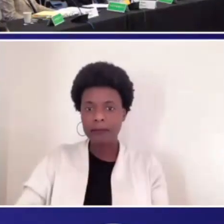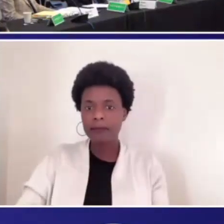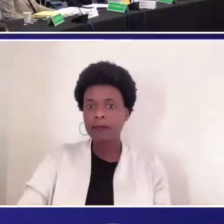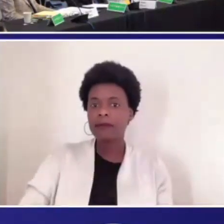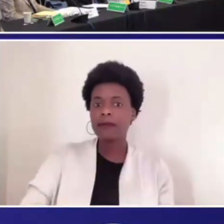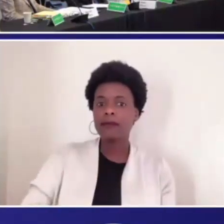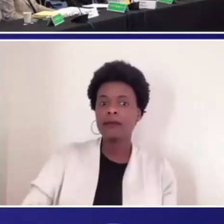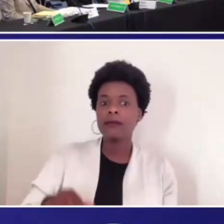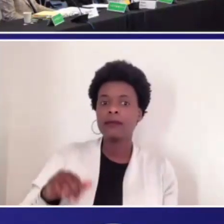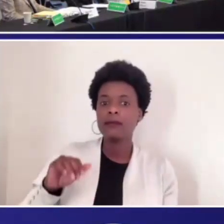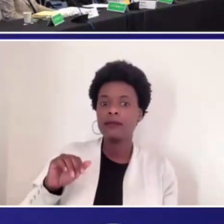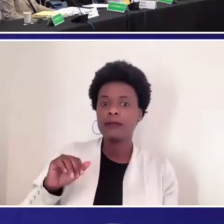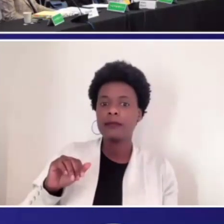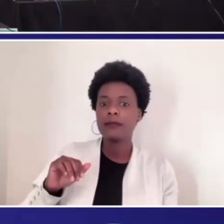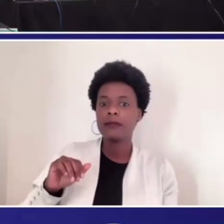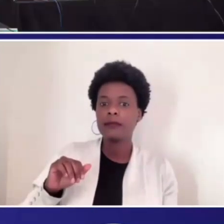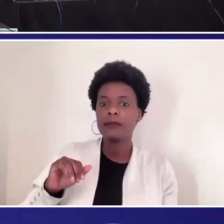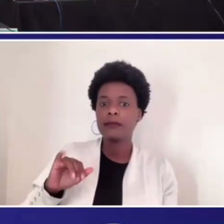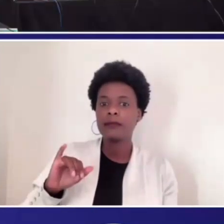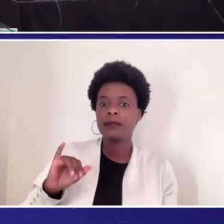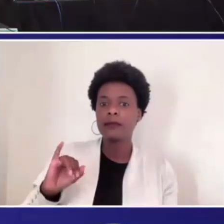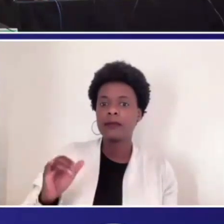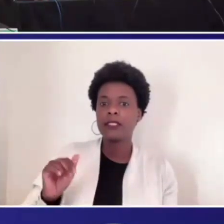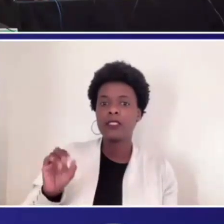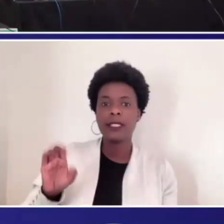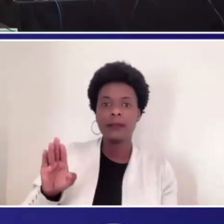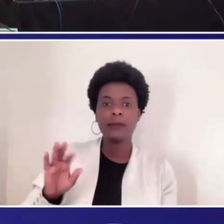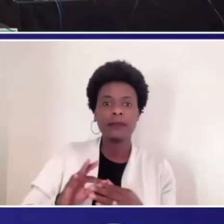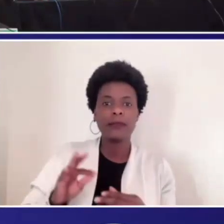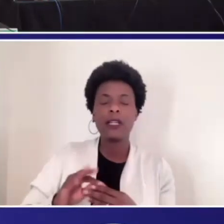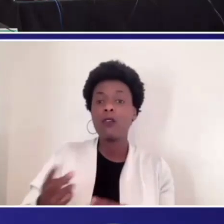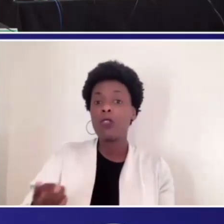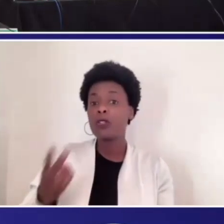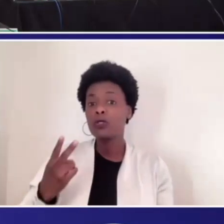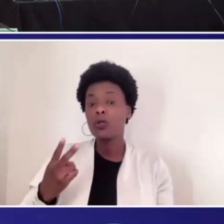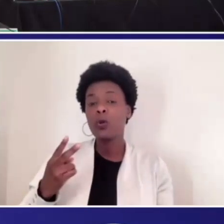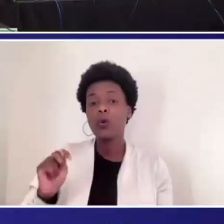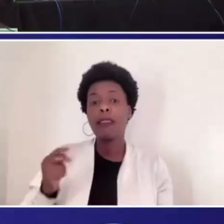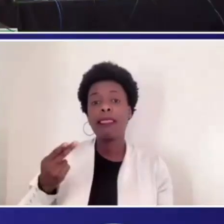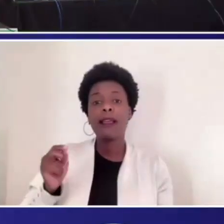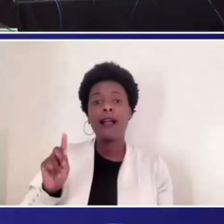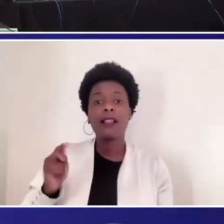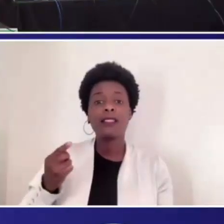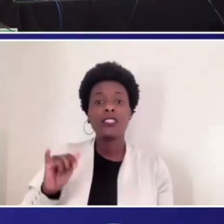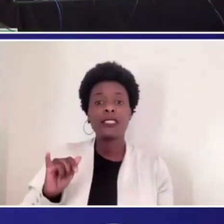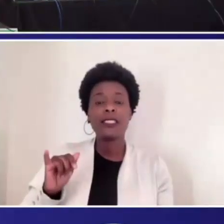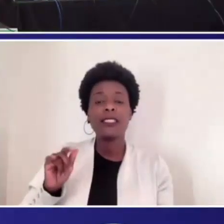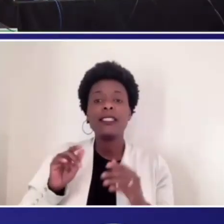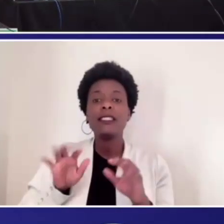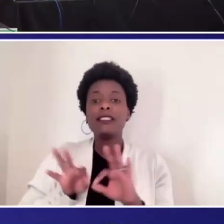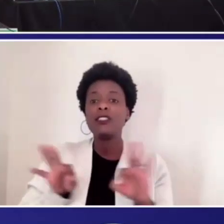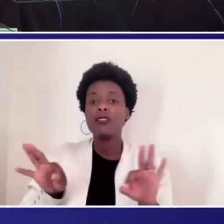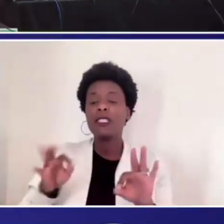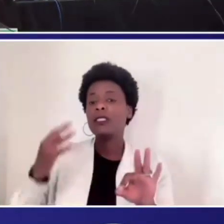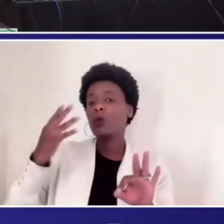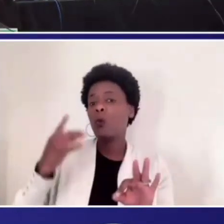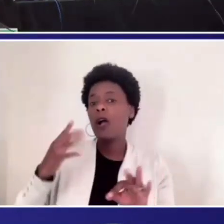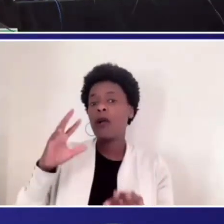I have a two-part response to you, Timothy. First, on the two theology degrees you mentioned, I think the reason that we're including those -- actually, I don't think,